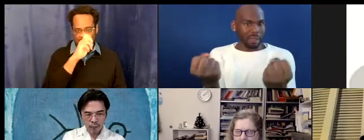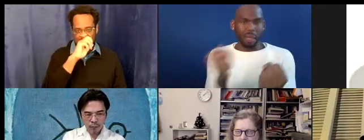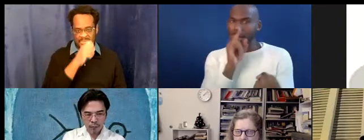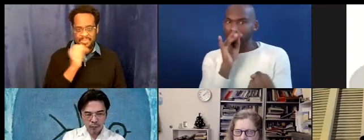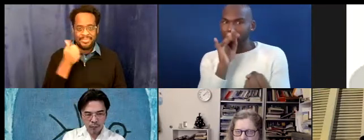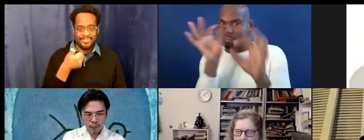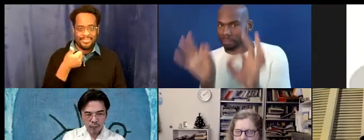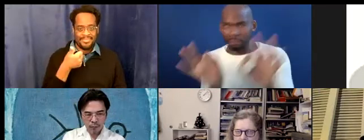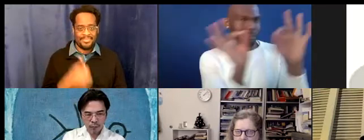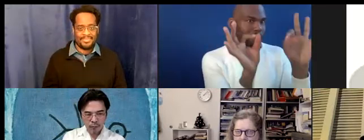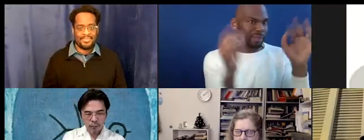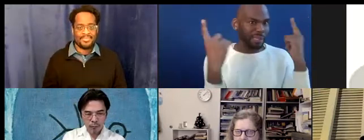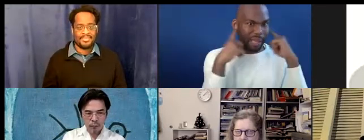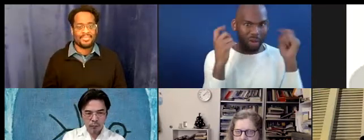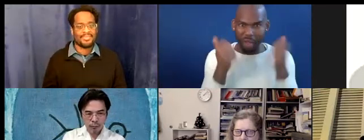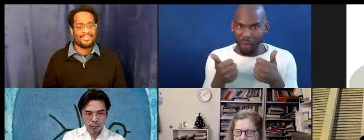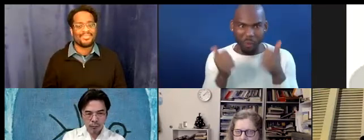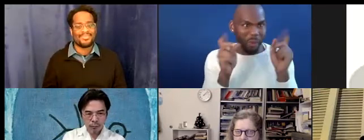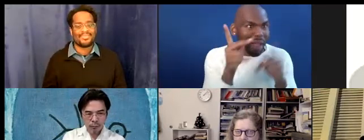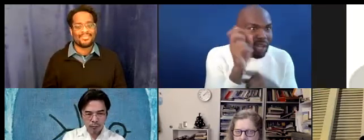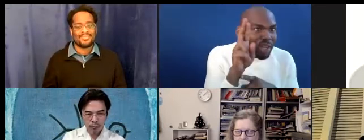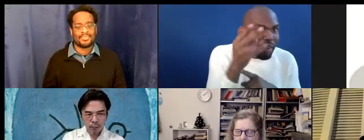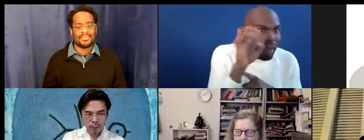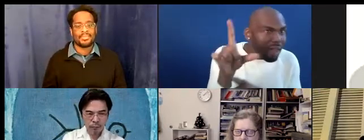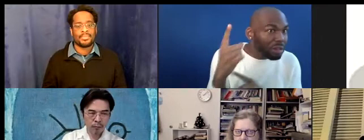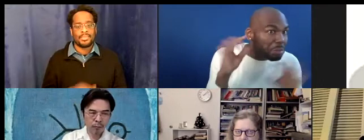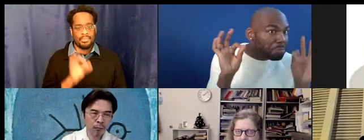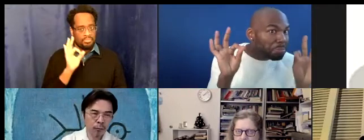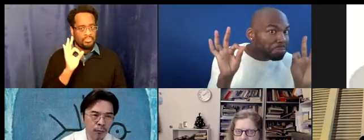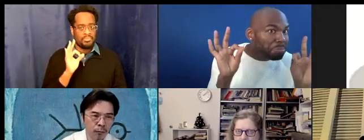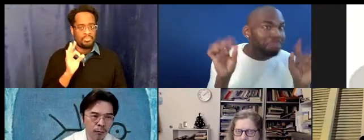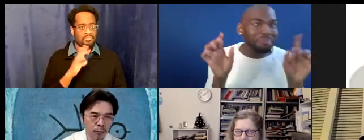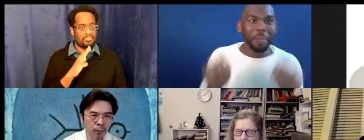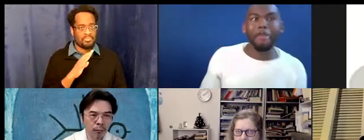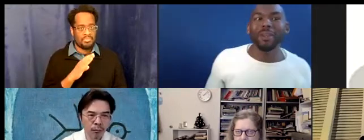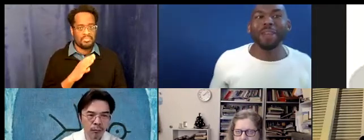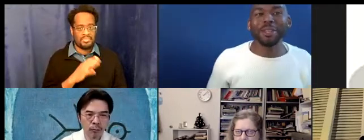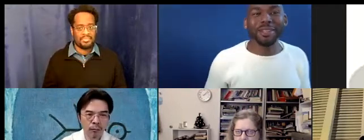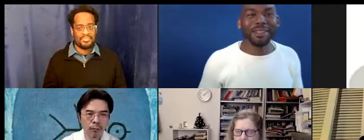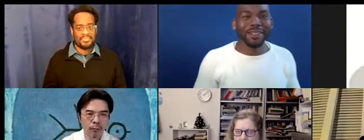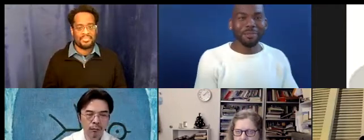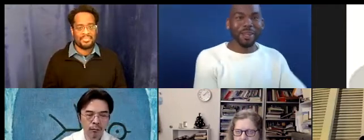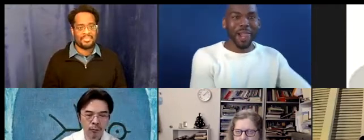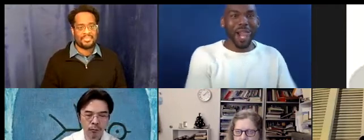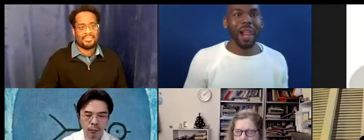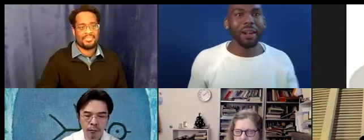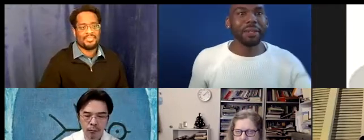does that sound okay dr hill sounds good sounds good to me okay